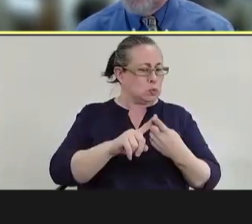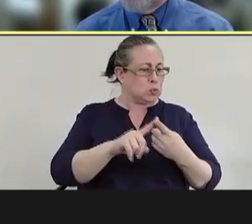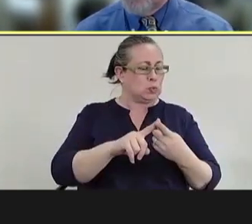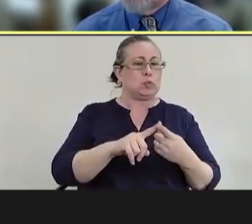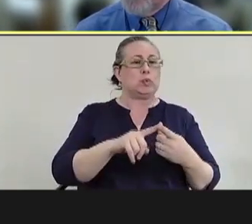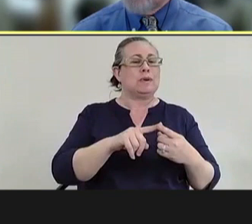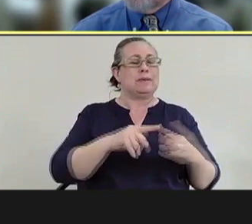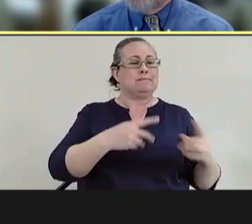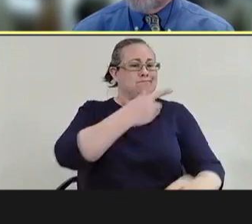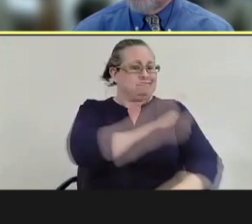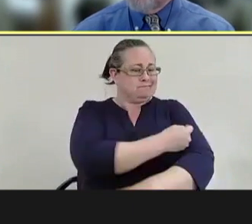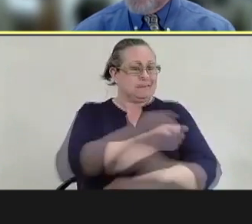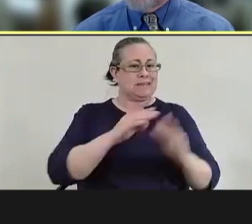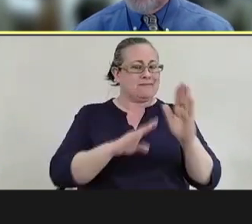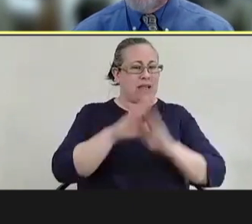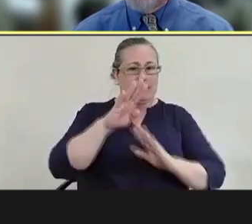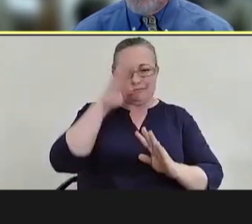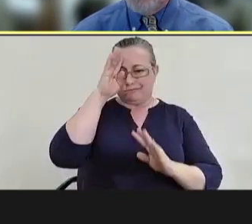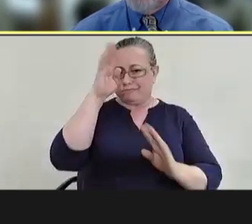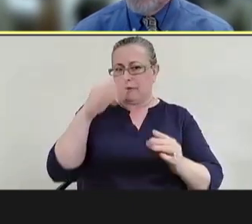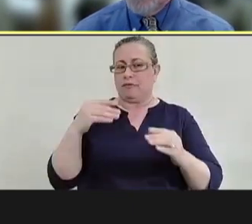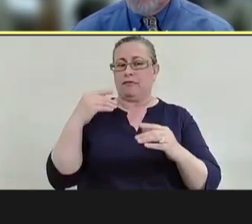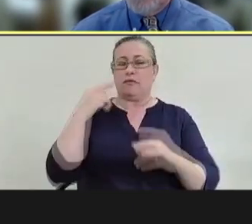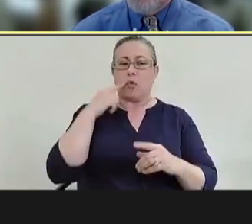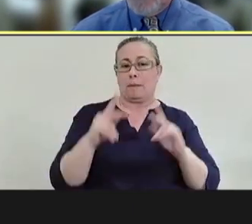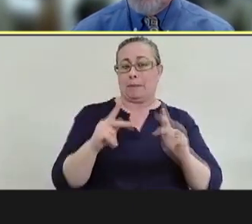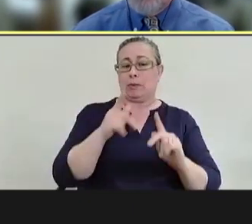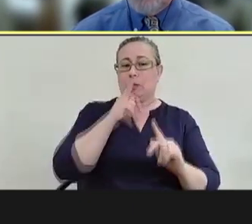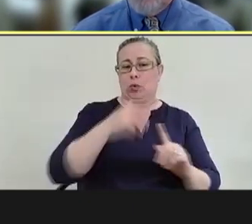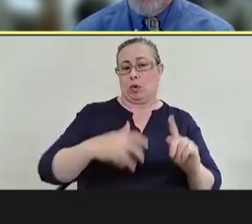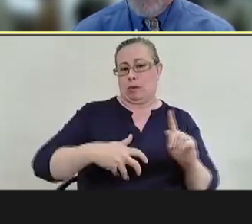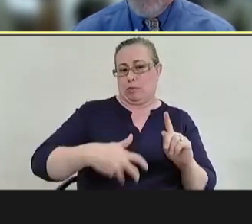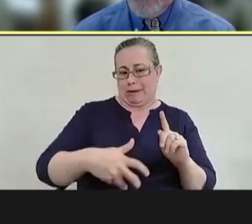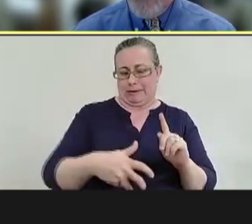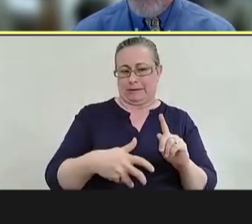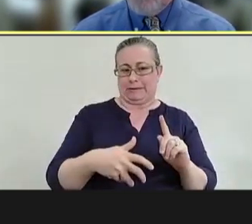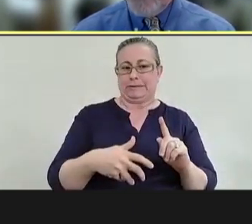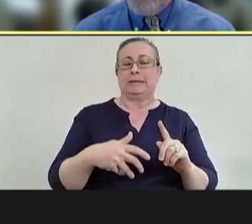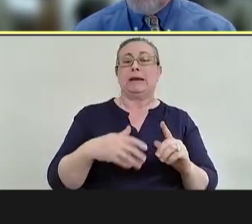as well as ways to improve vaccination rates in these patients. Our speakers for